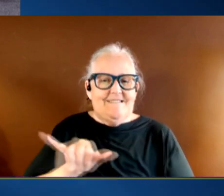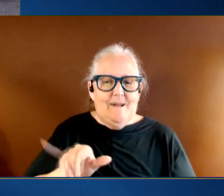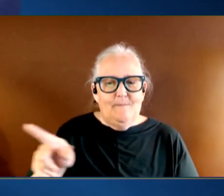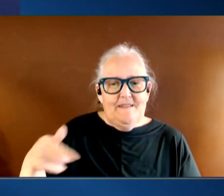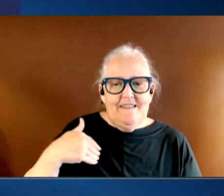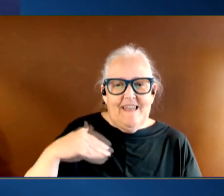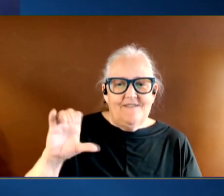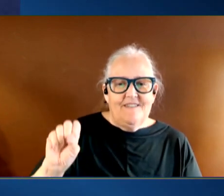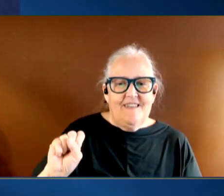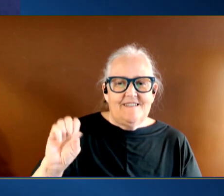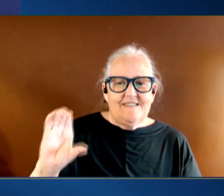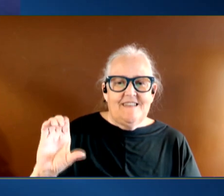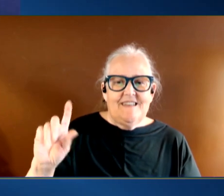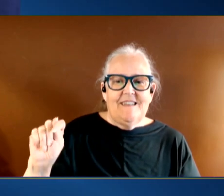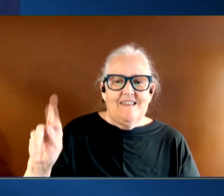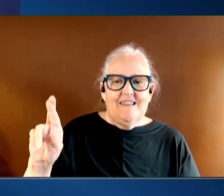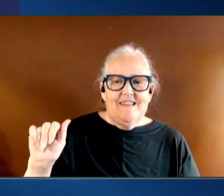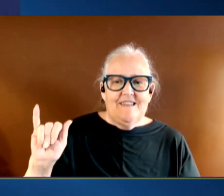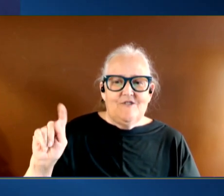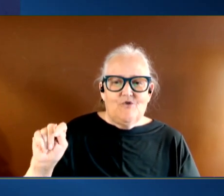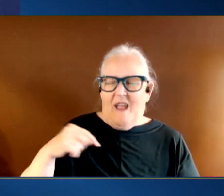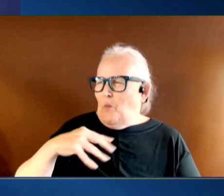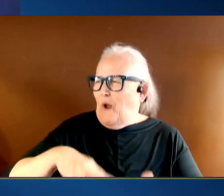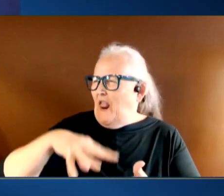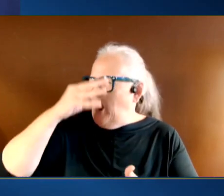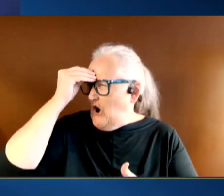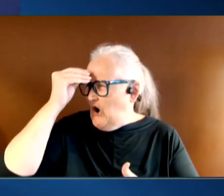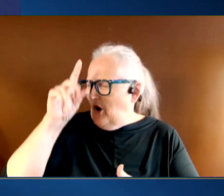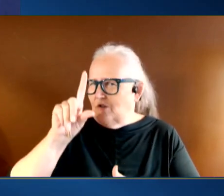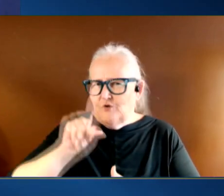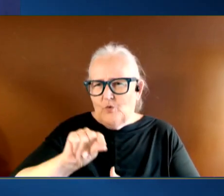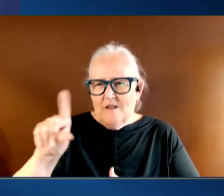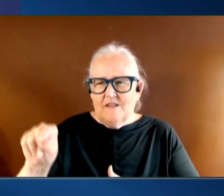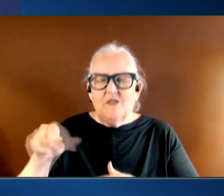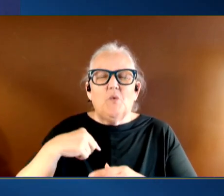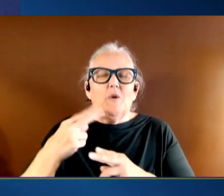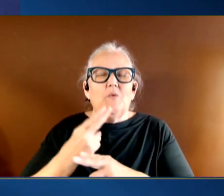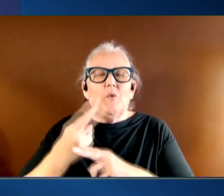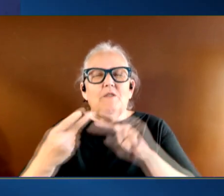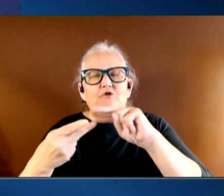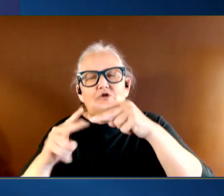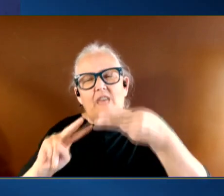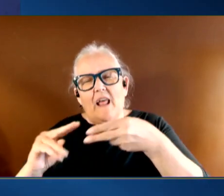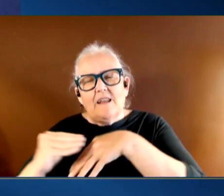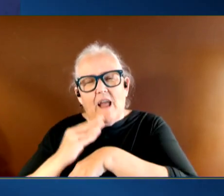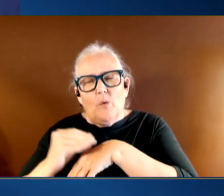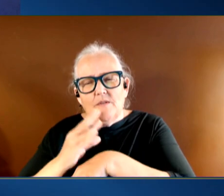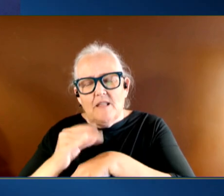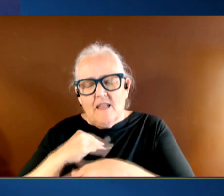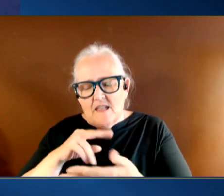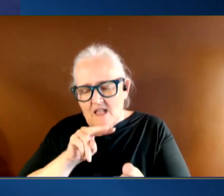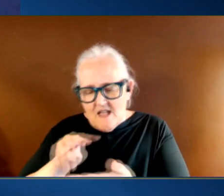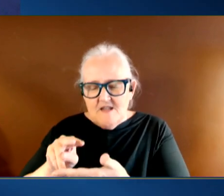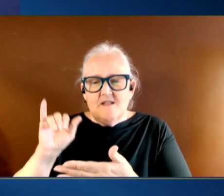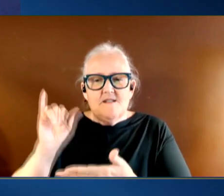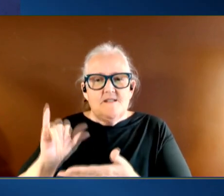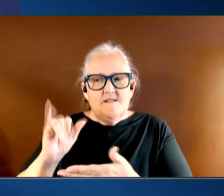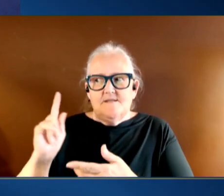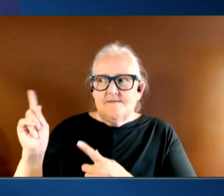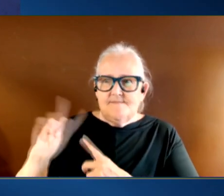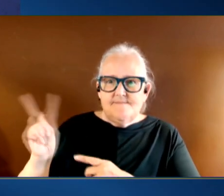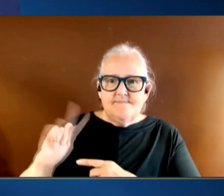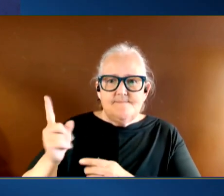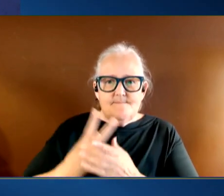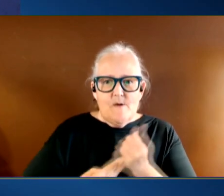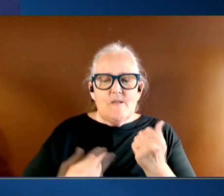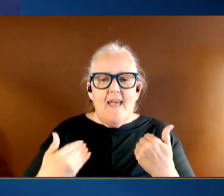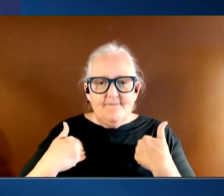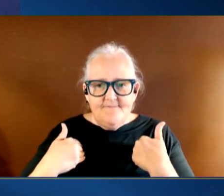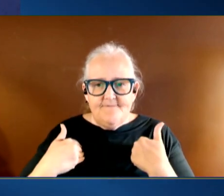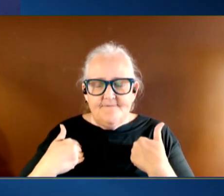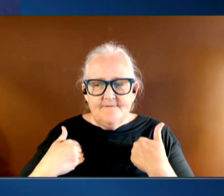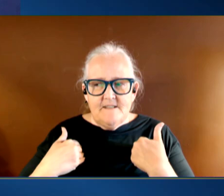this out in 2020 like it was confirmed with the genetic counseling. And we just decided to do our